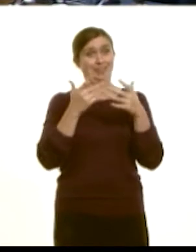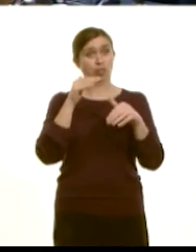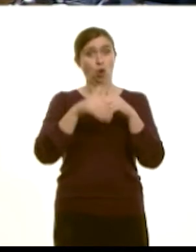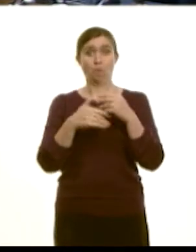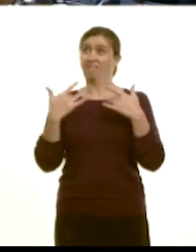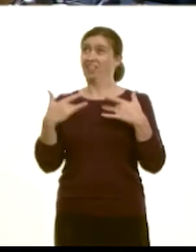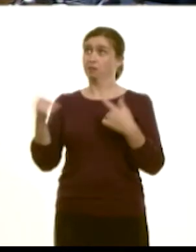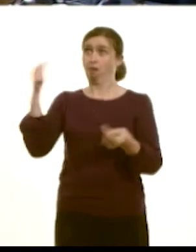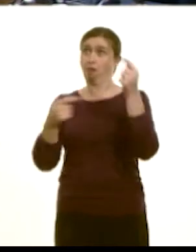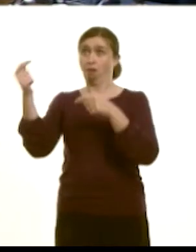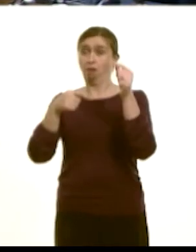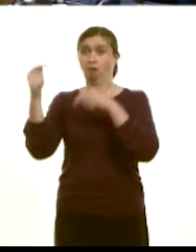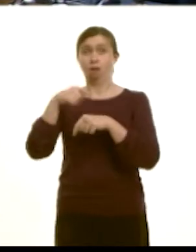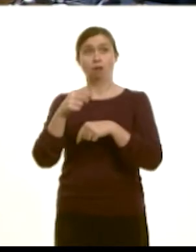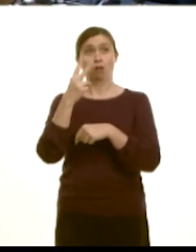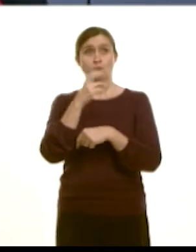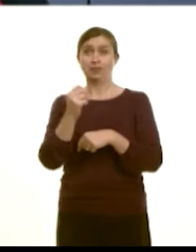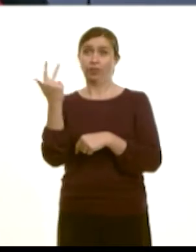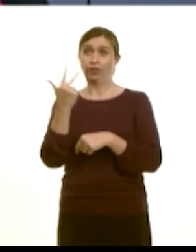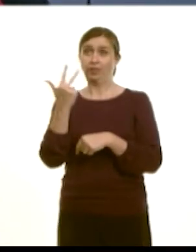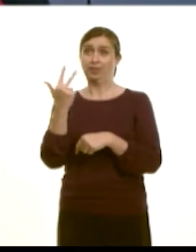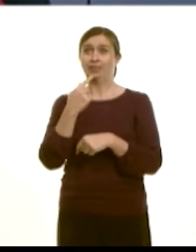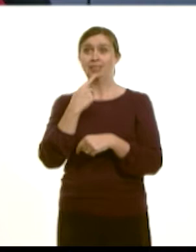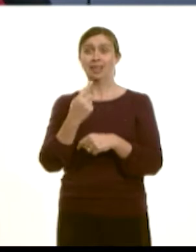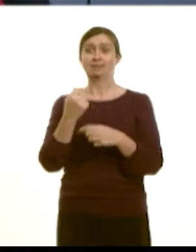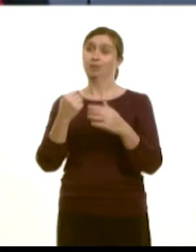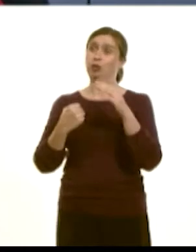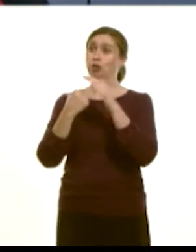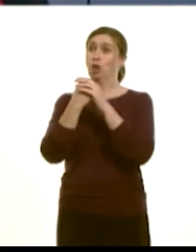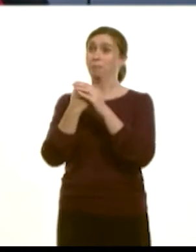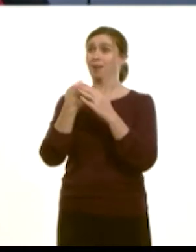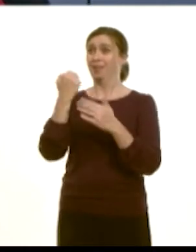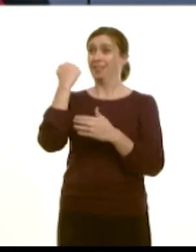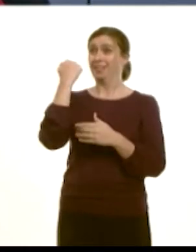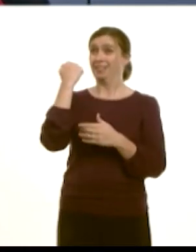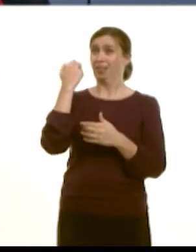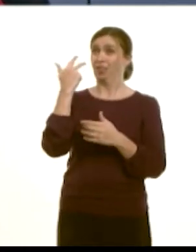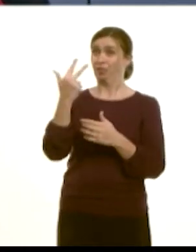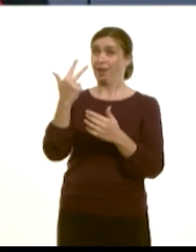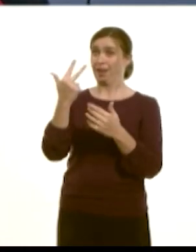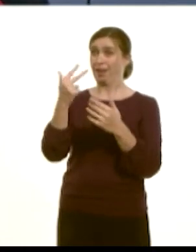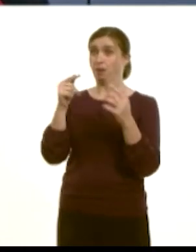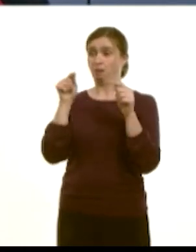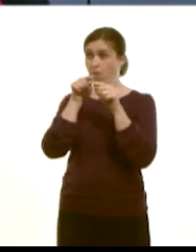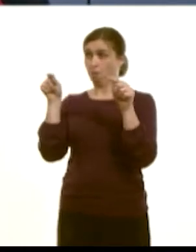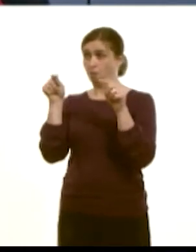attractions in Wales, for 2013, show that eight of the 10 top free attractions had a decline in attendance.